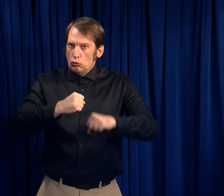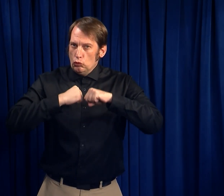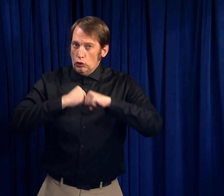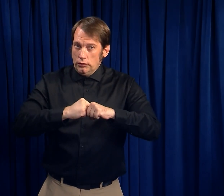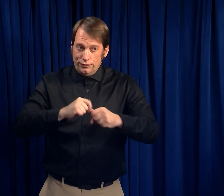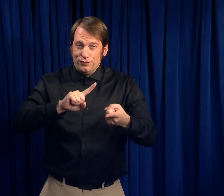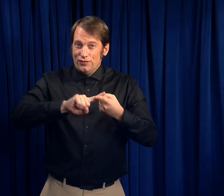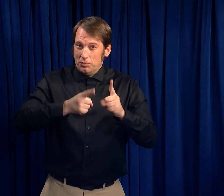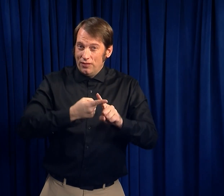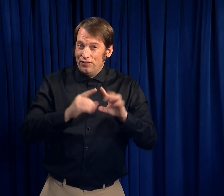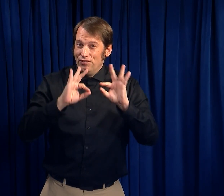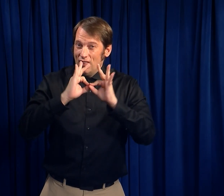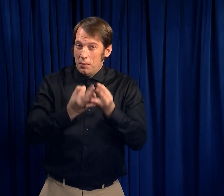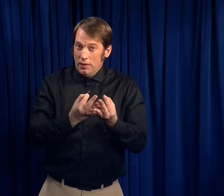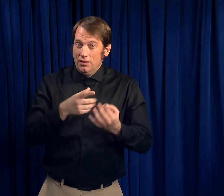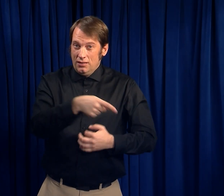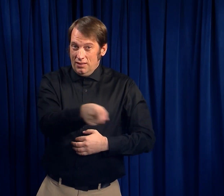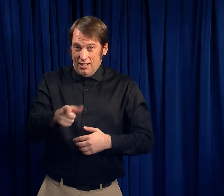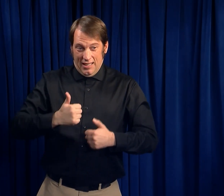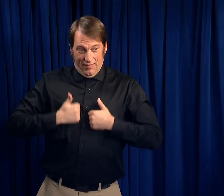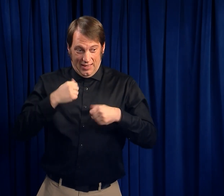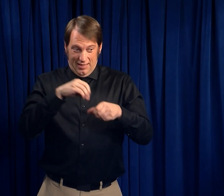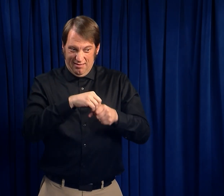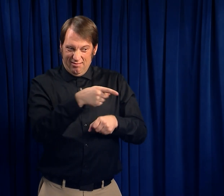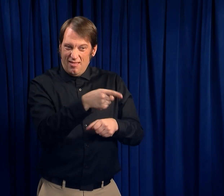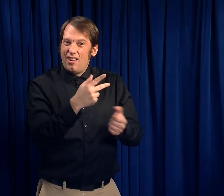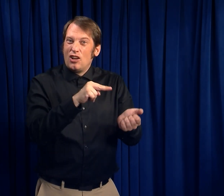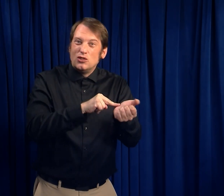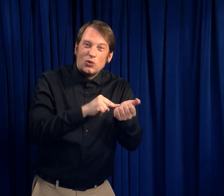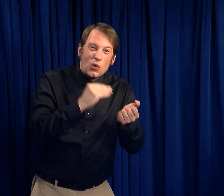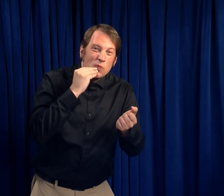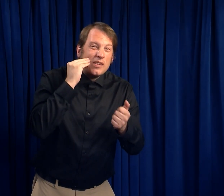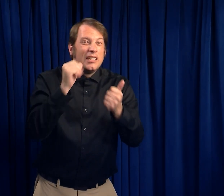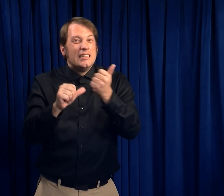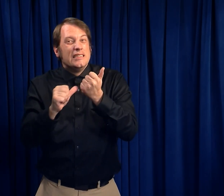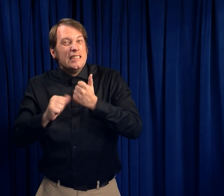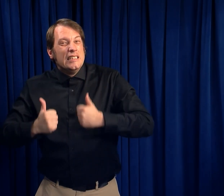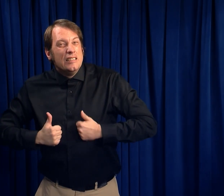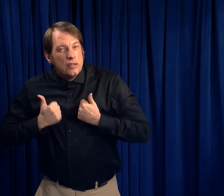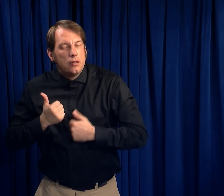To protect friends and family members living in adult care facilities,